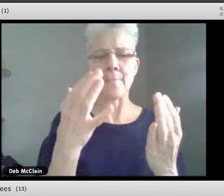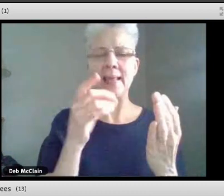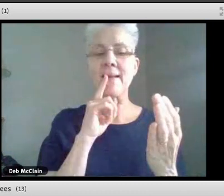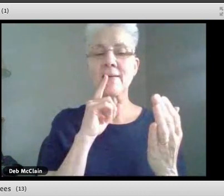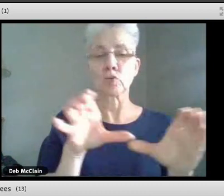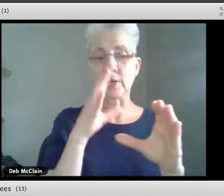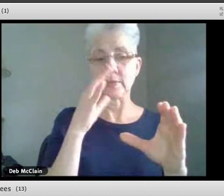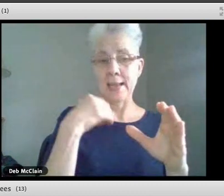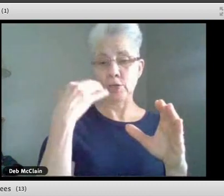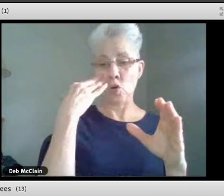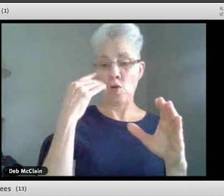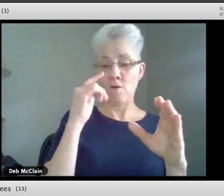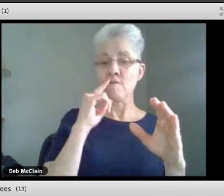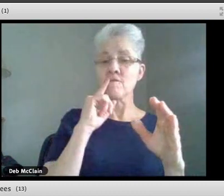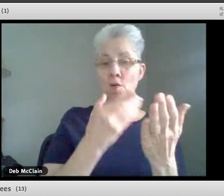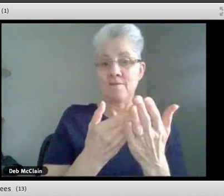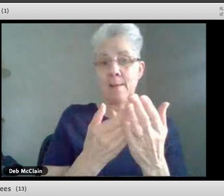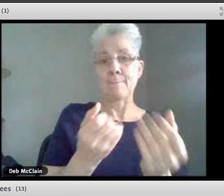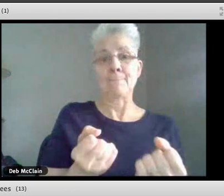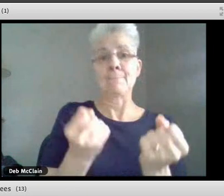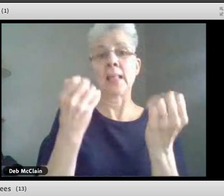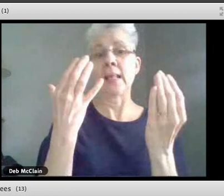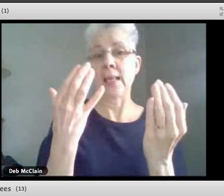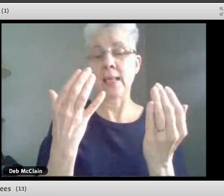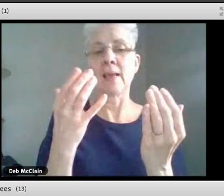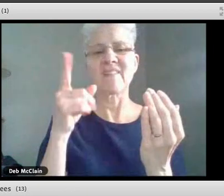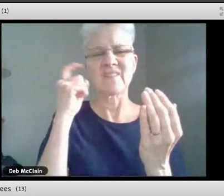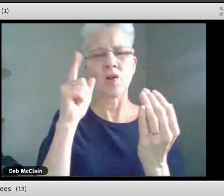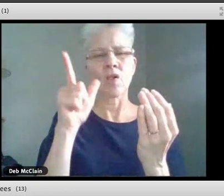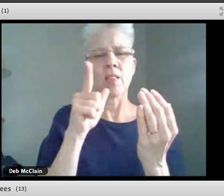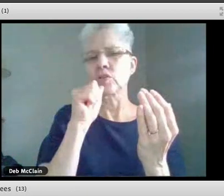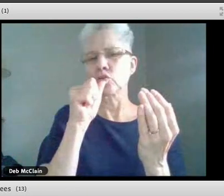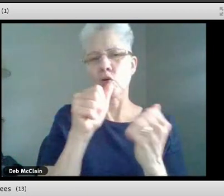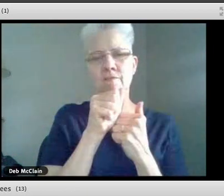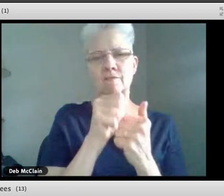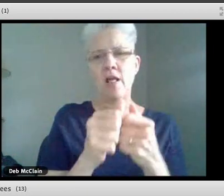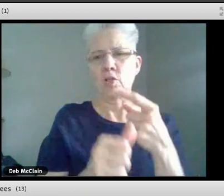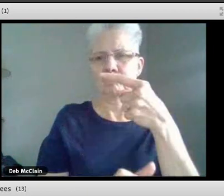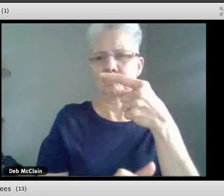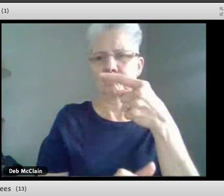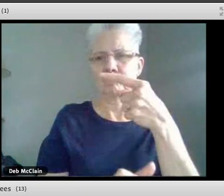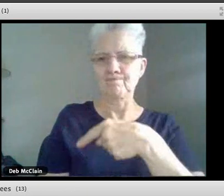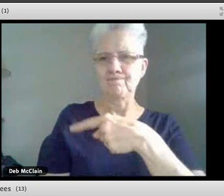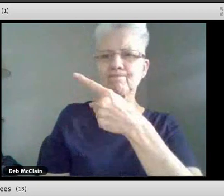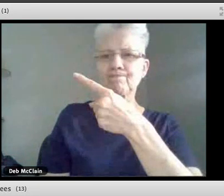that a lot of federal libraries have not implemented these yet.